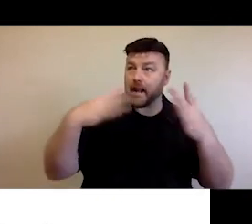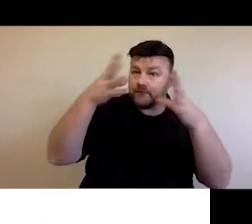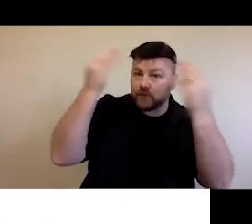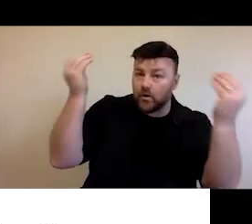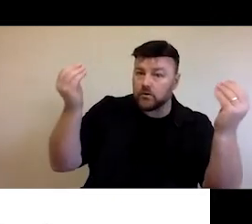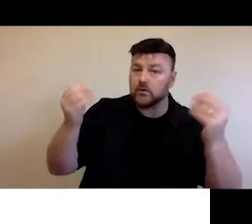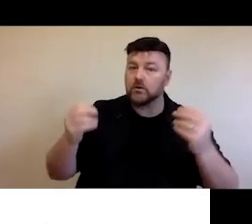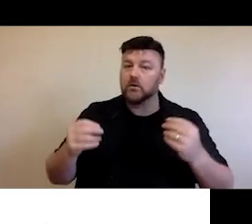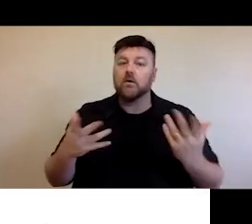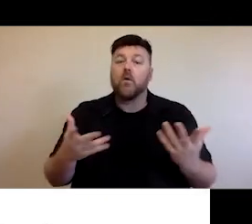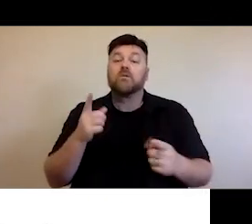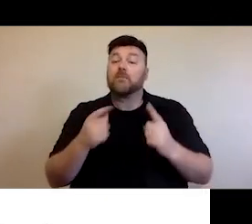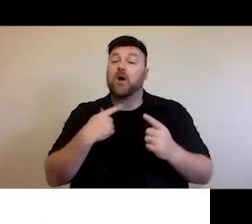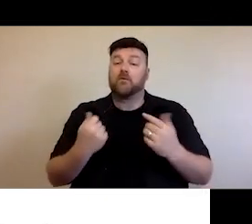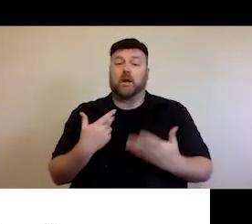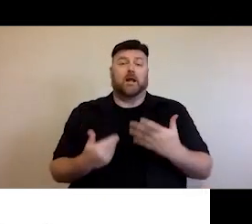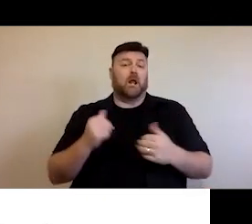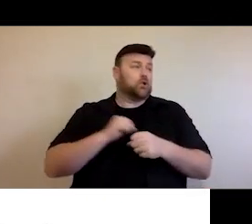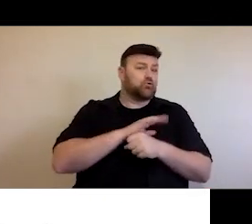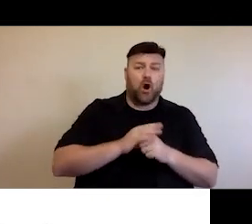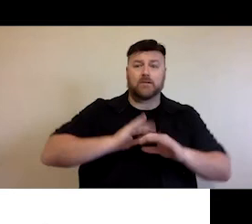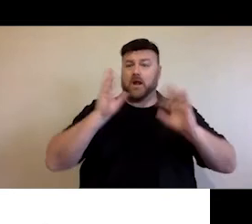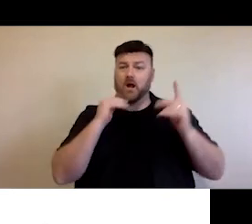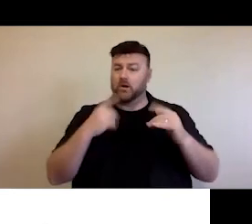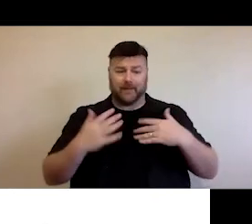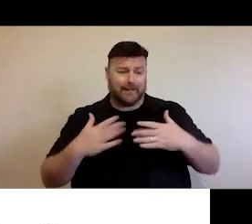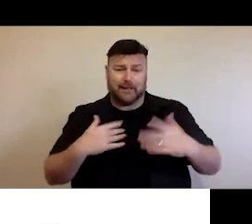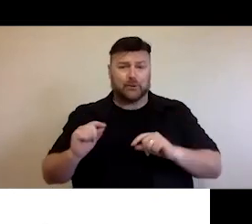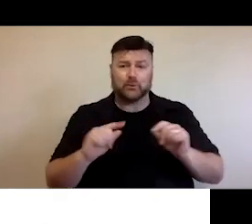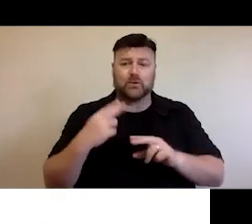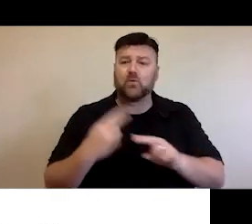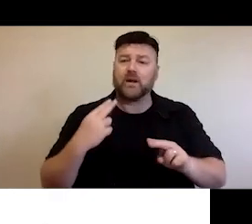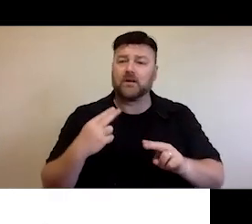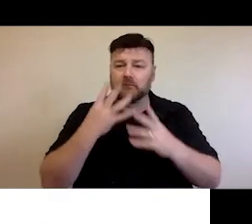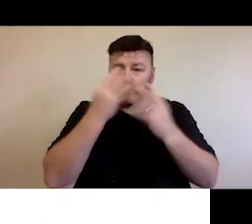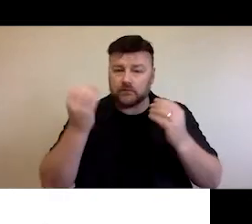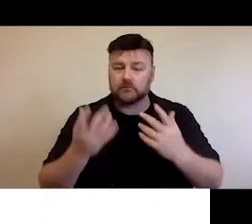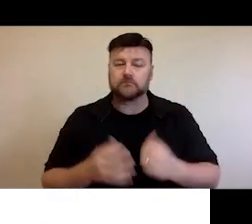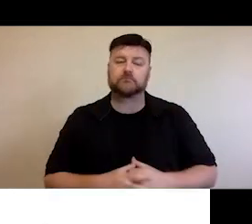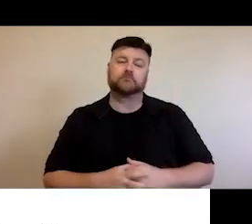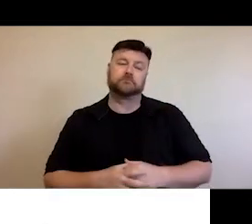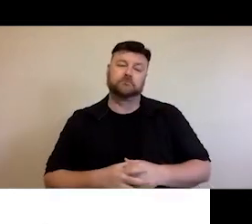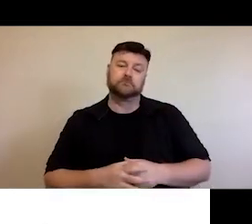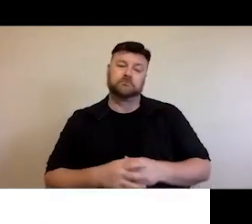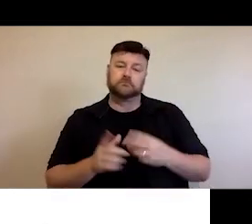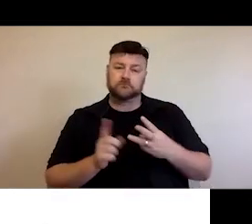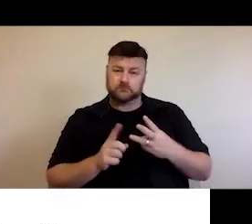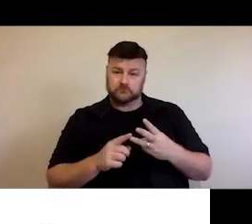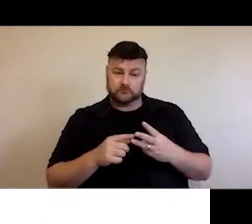times of crisis, we can sort a little bit too quickly. The third step in testing is - does this demonstrate our value?